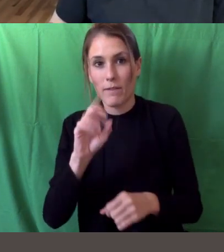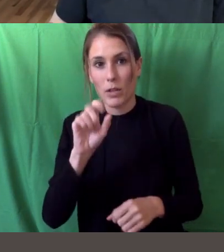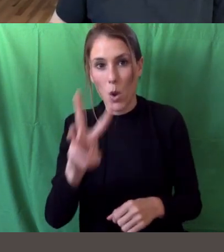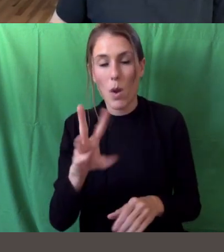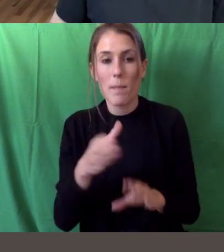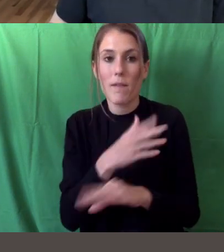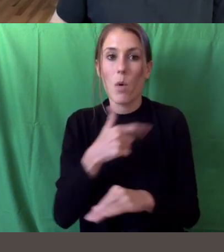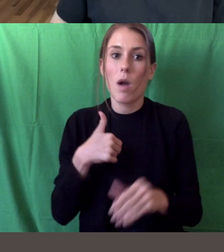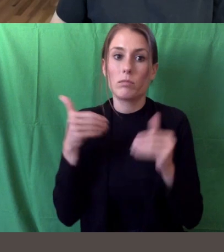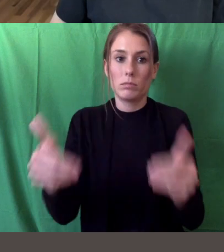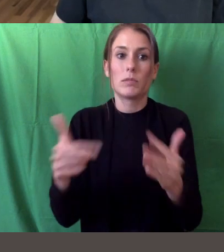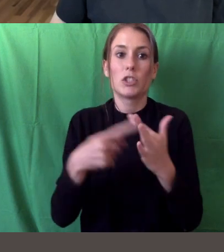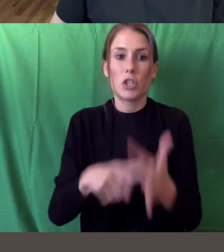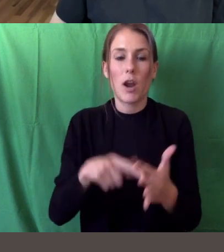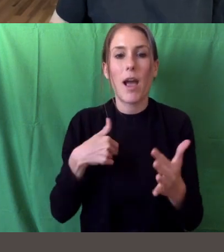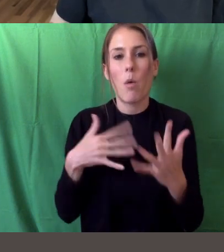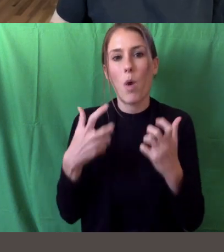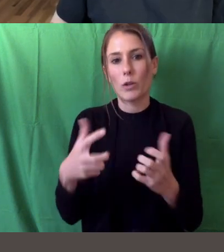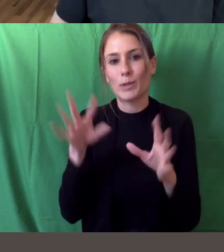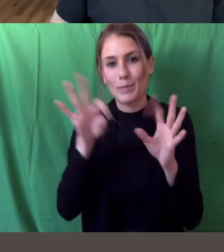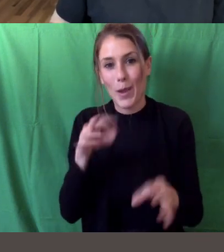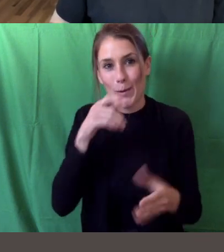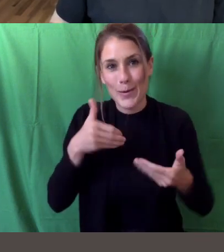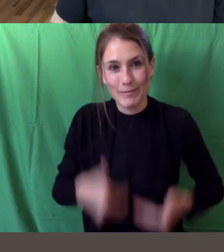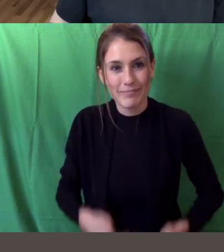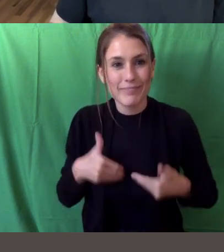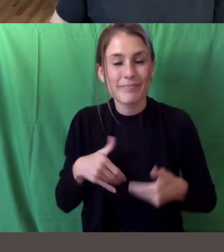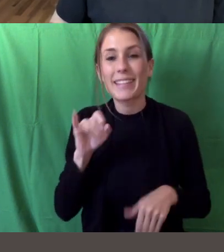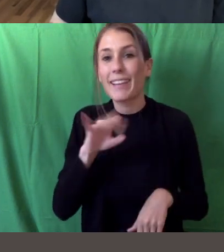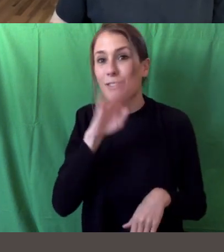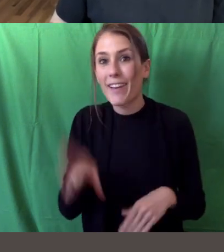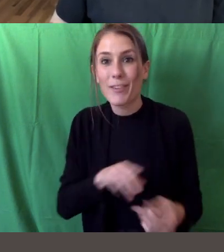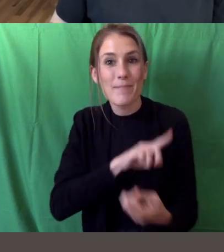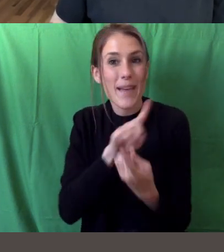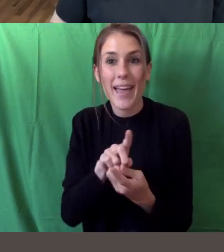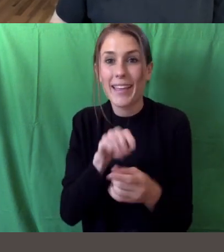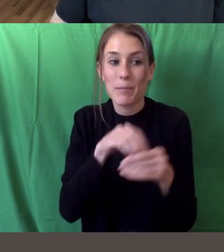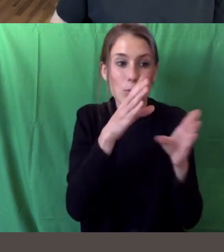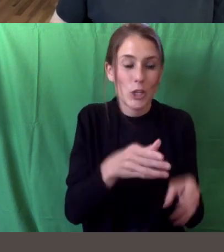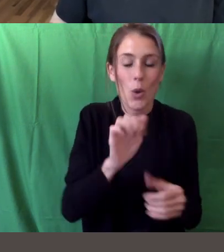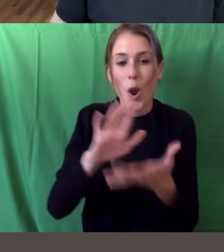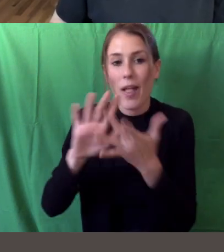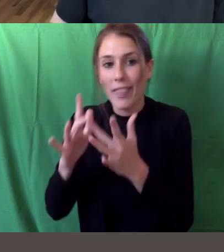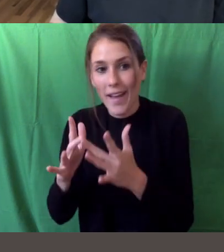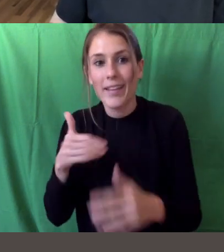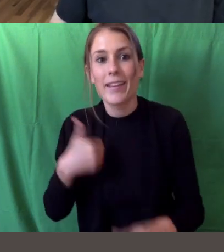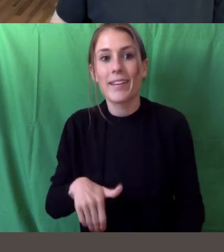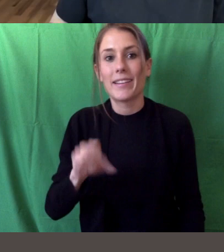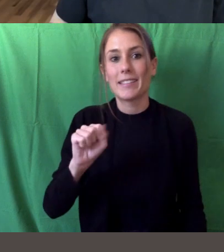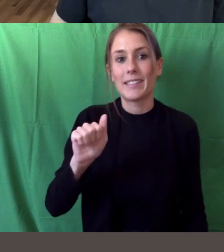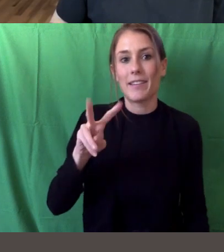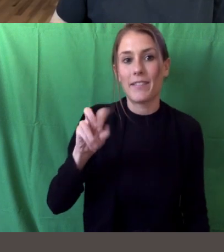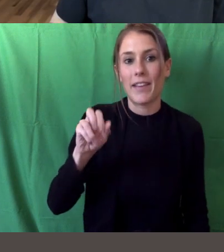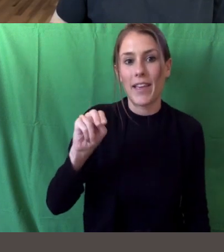I just wanted to give a bit of context for who I am. In case we haven't met either in-person or on the Internet, I'm Savannah Ostrowski.